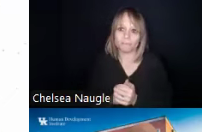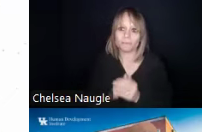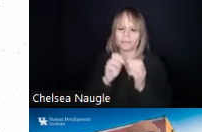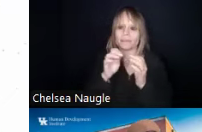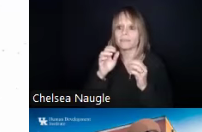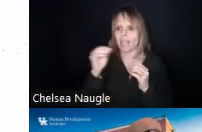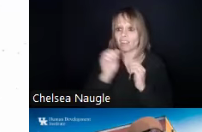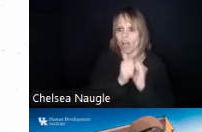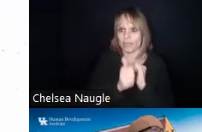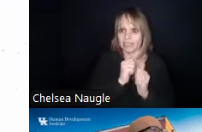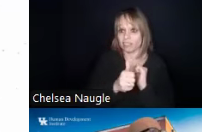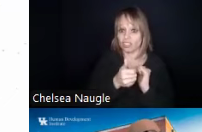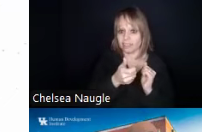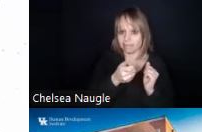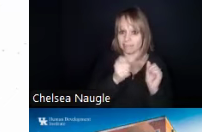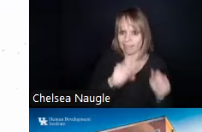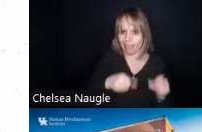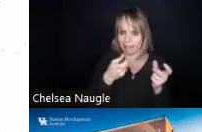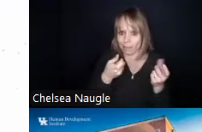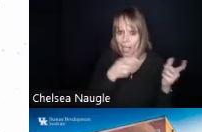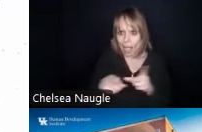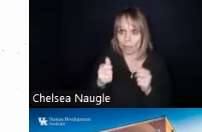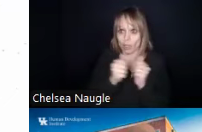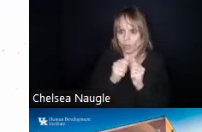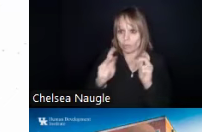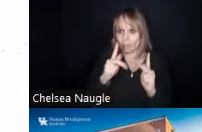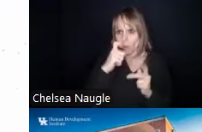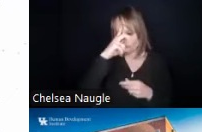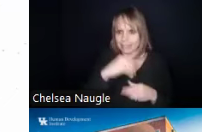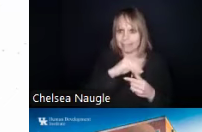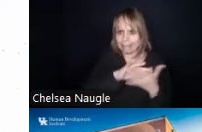children can enjoy too and do with good sportsmanship and uh socialization